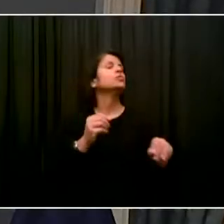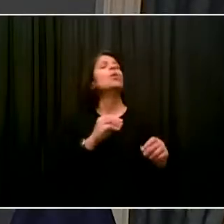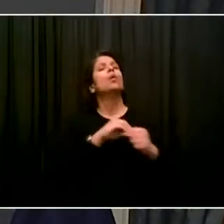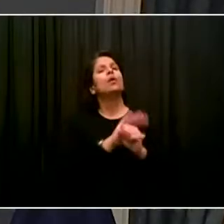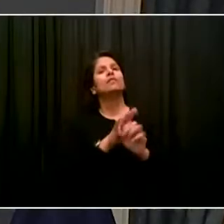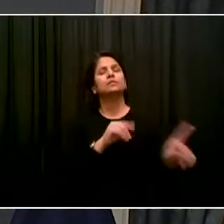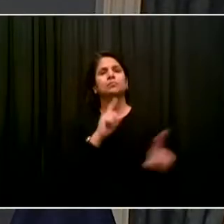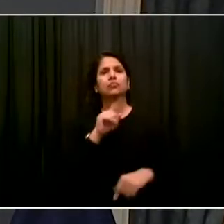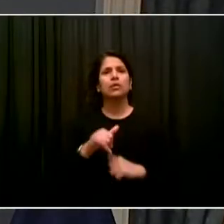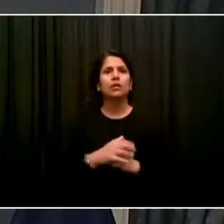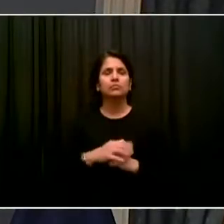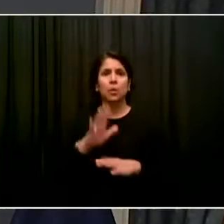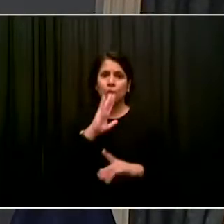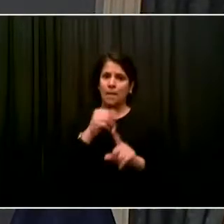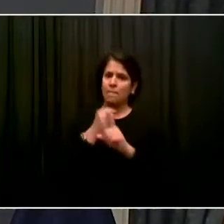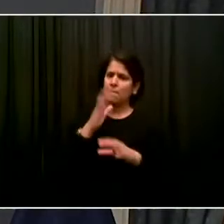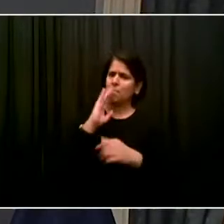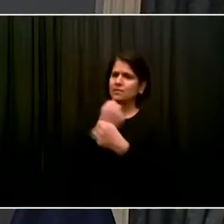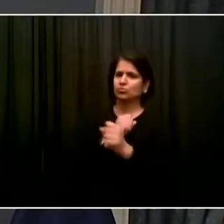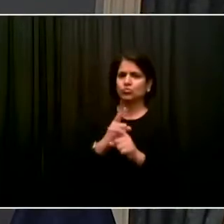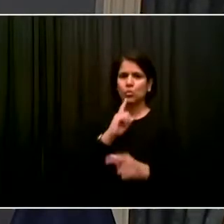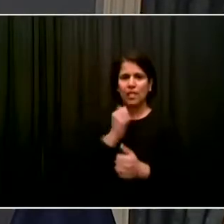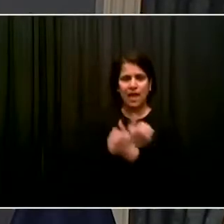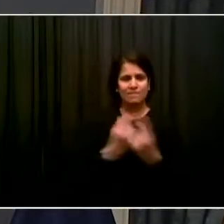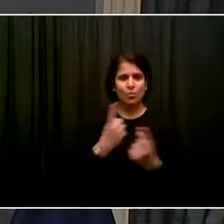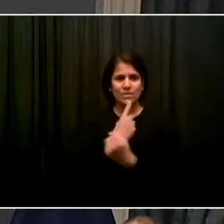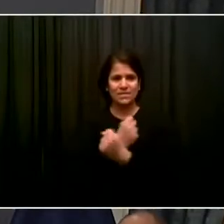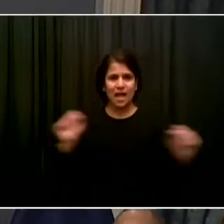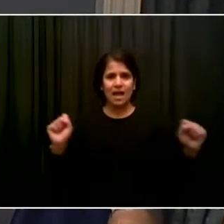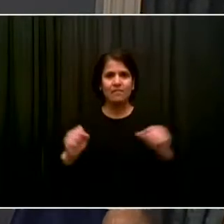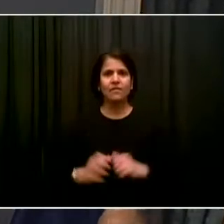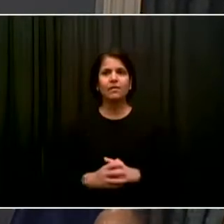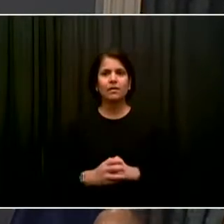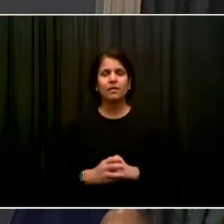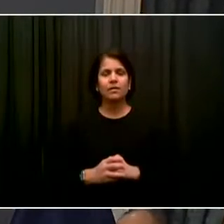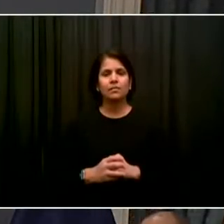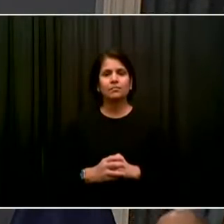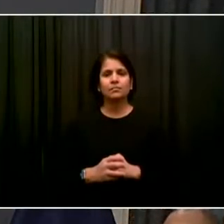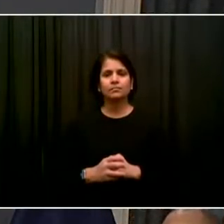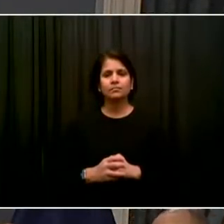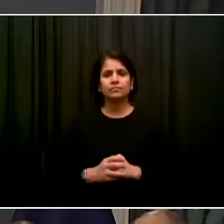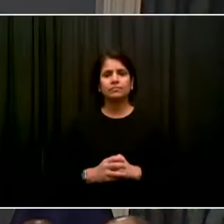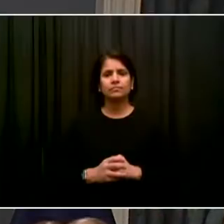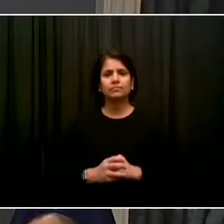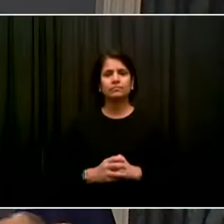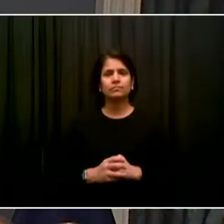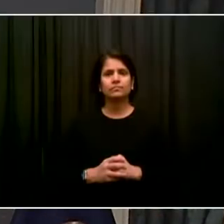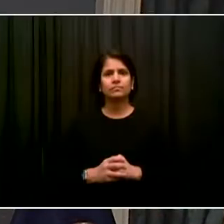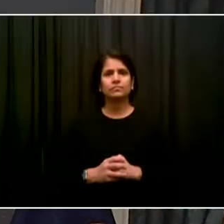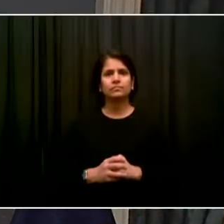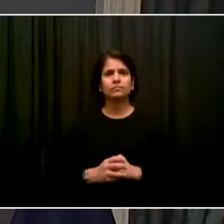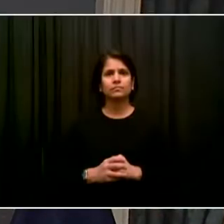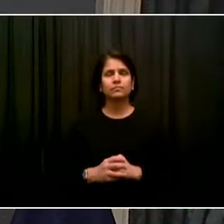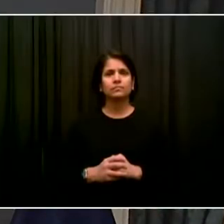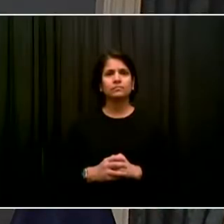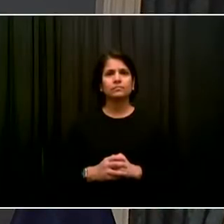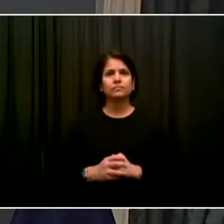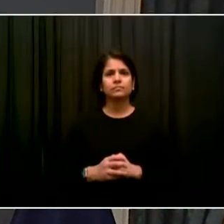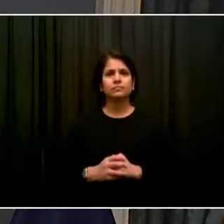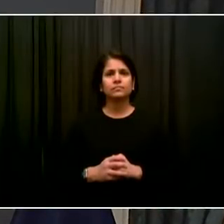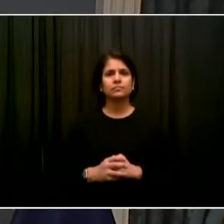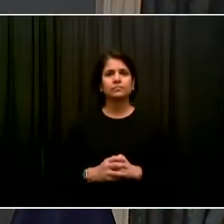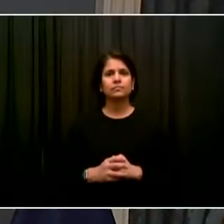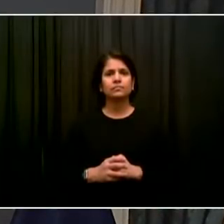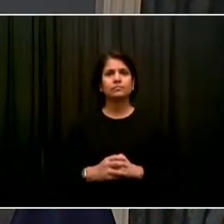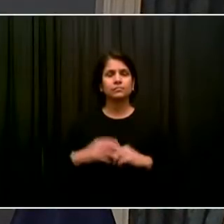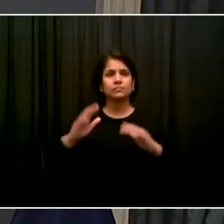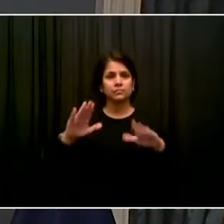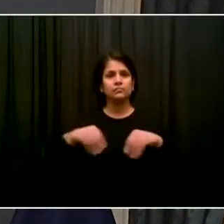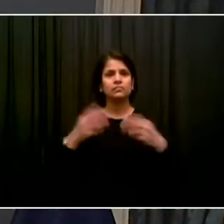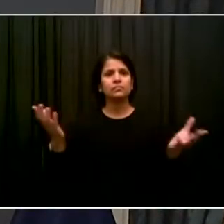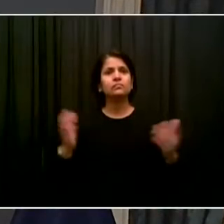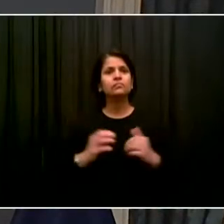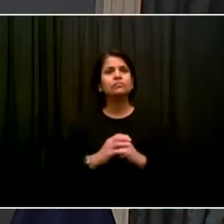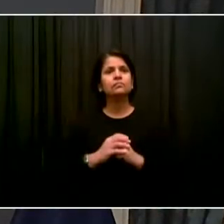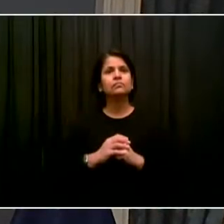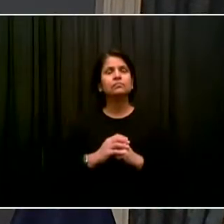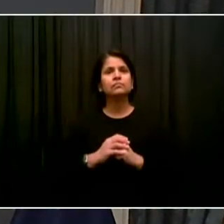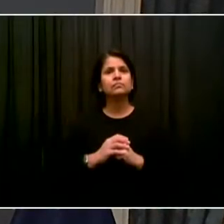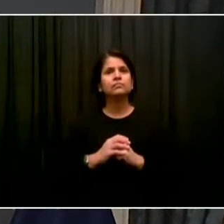DESERVE.